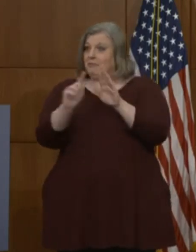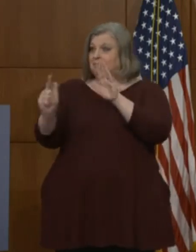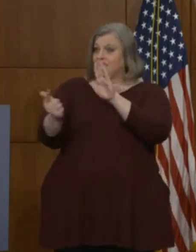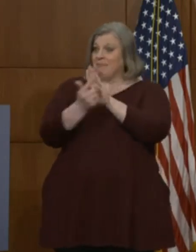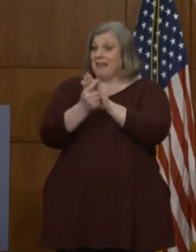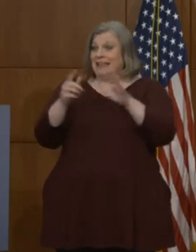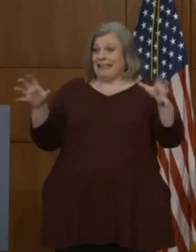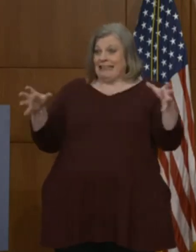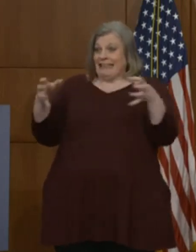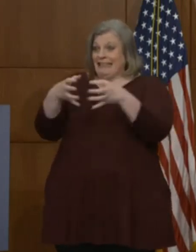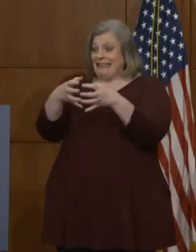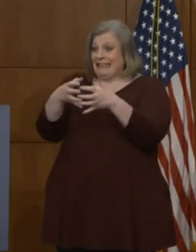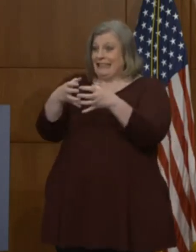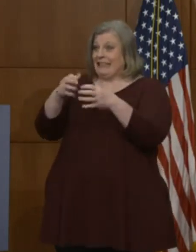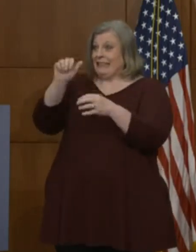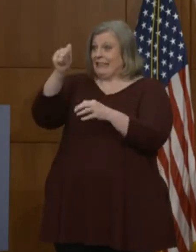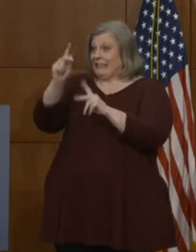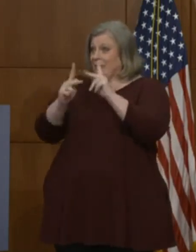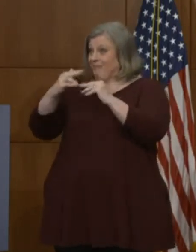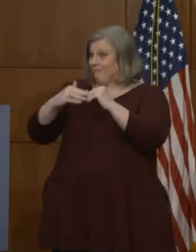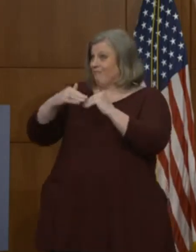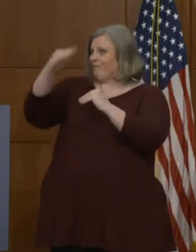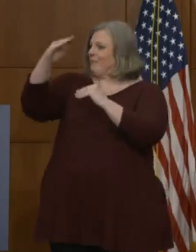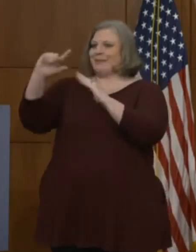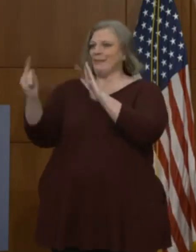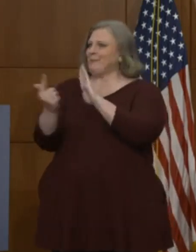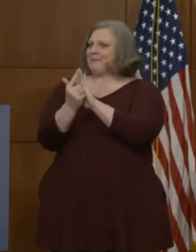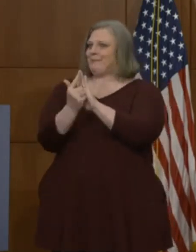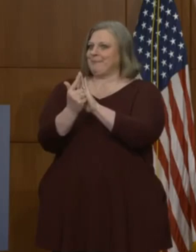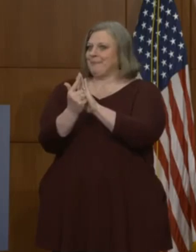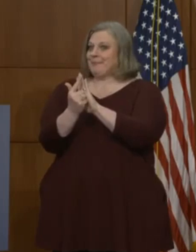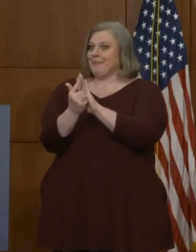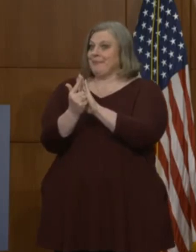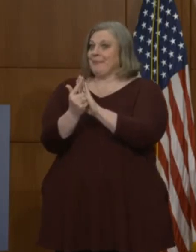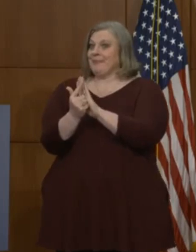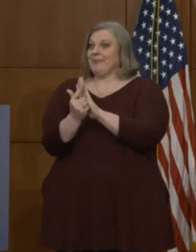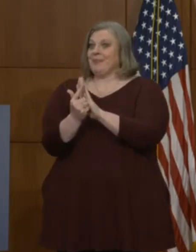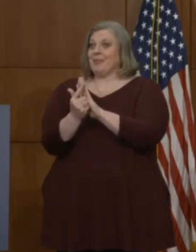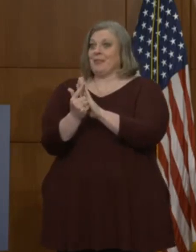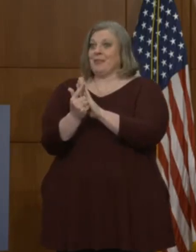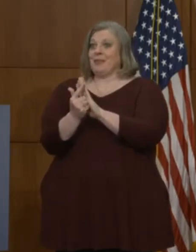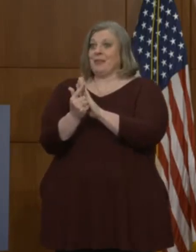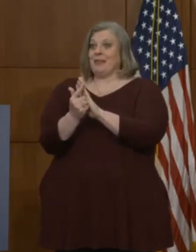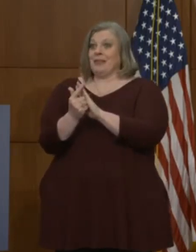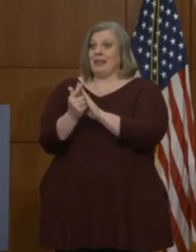WELL AS PERSONAL CARE SERVICES IT ALSO BANNED GATHERINGS OF IT ALSO BANNED GATHERINGS OF MORE THAN TEN PEOPLE. IT IS SET